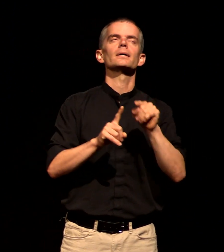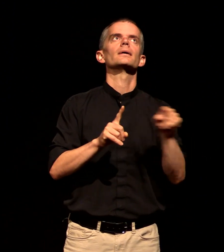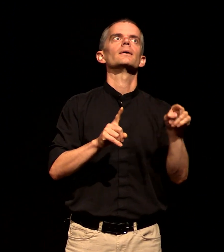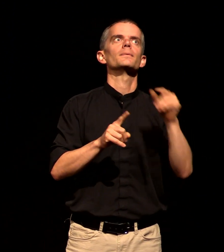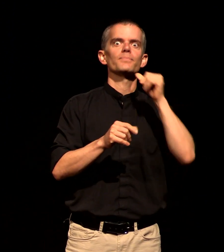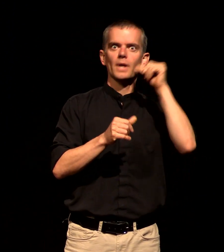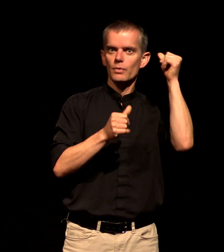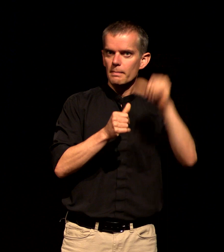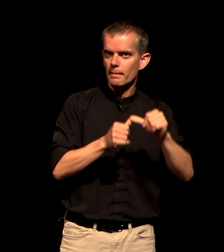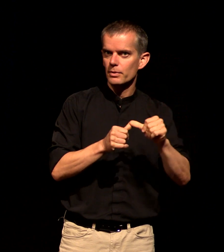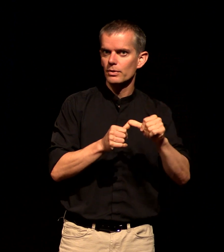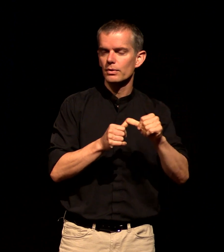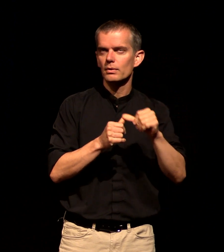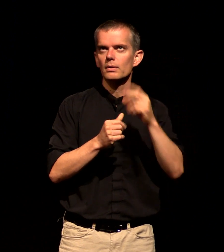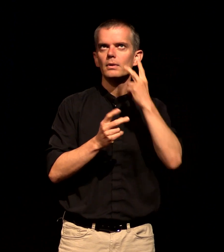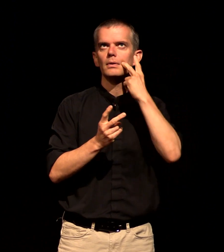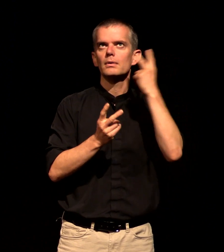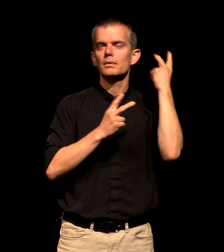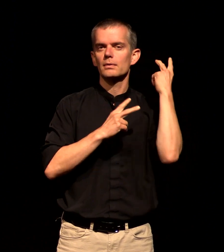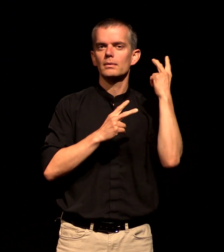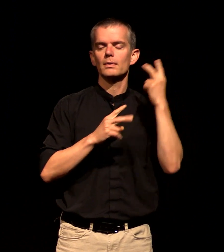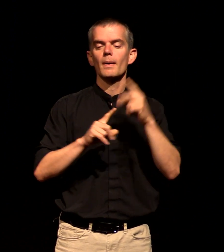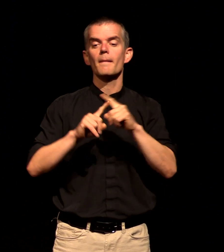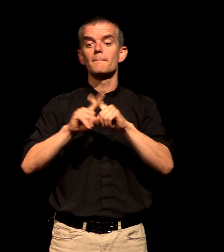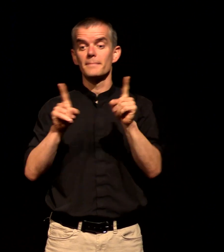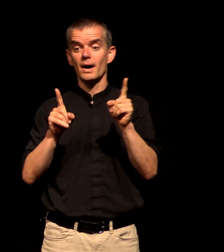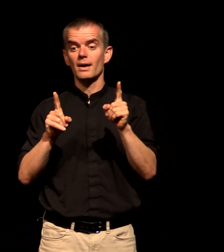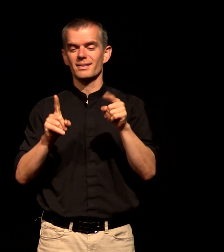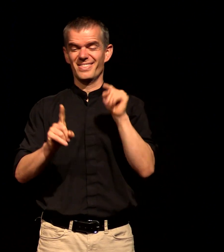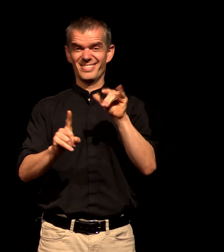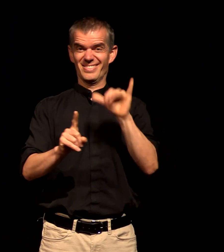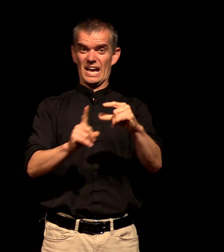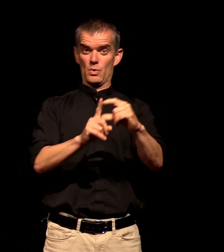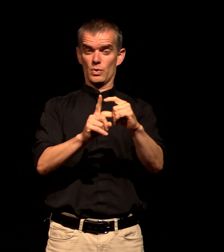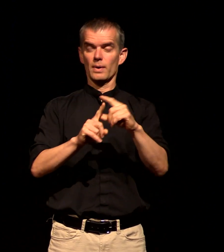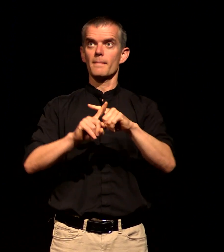says, But then I remember and with these two words, but then